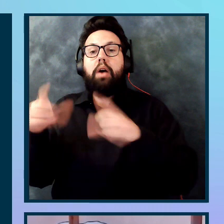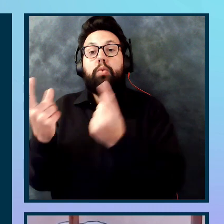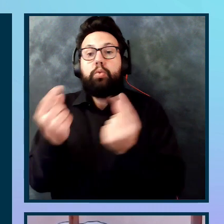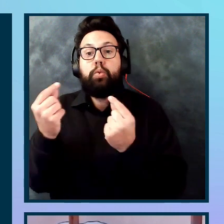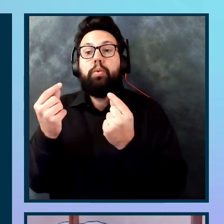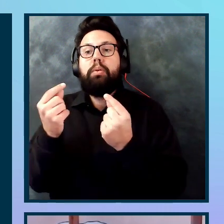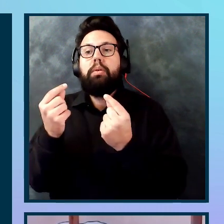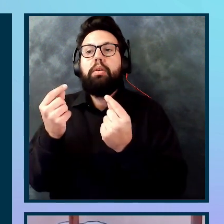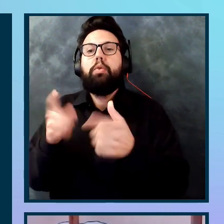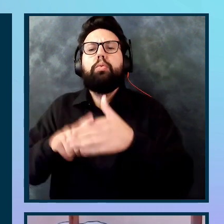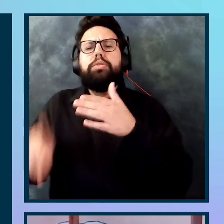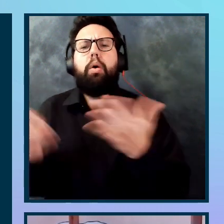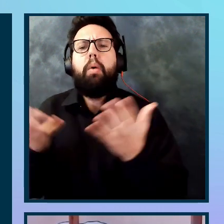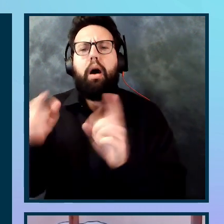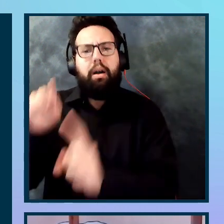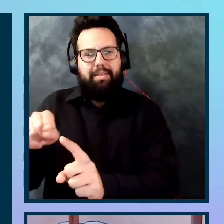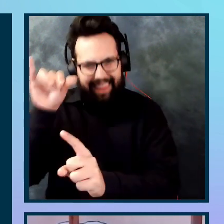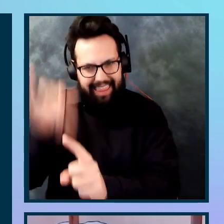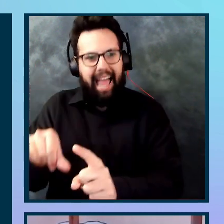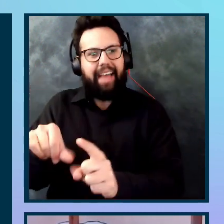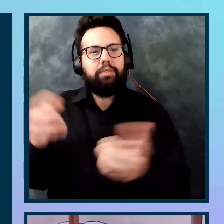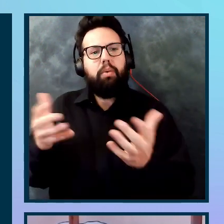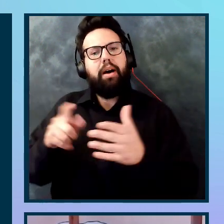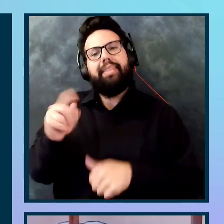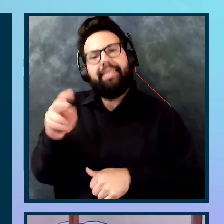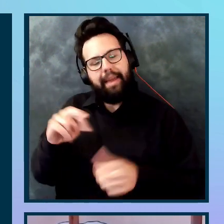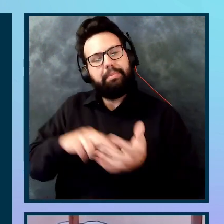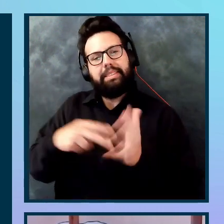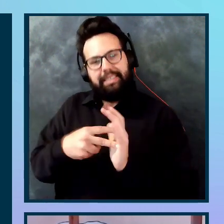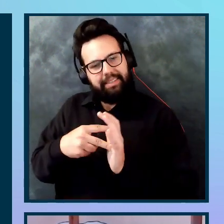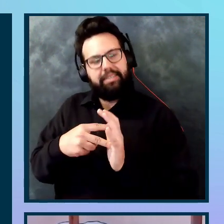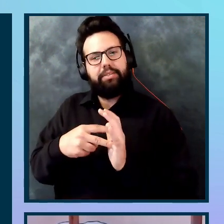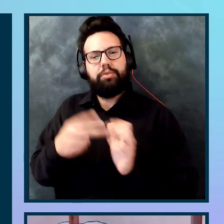after we trigger the test in the when step, if that makes sense,